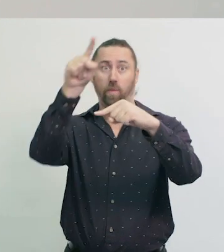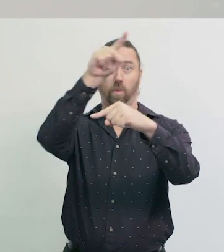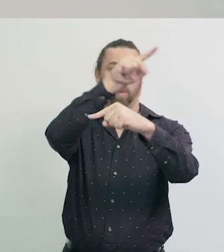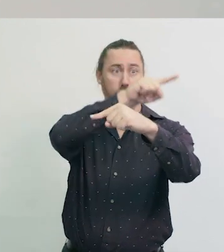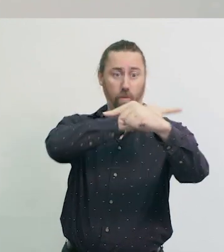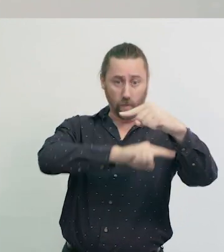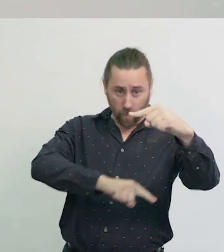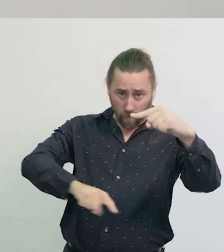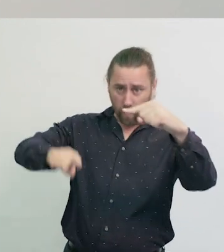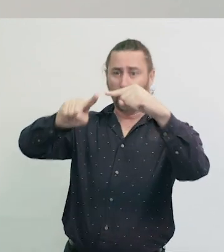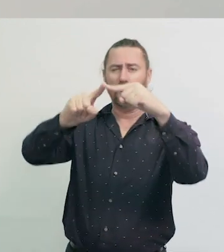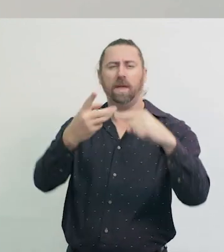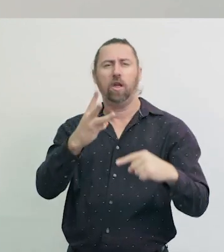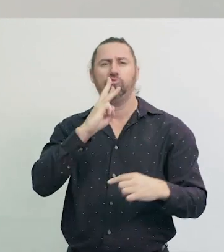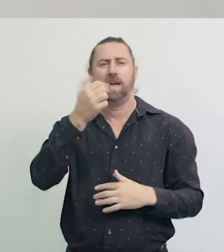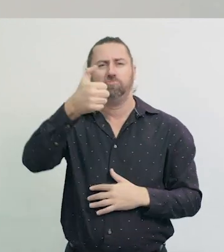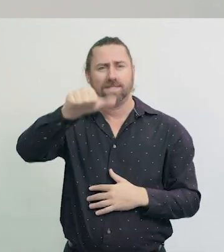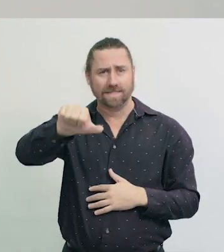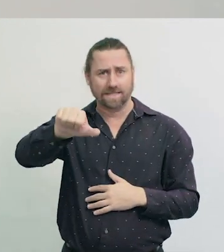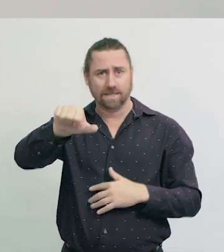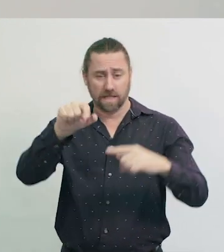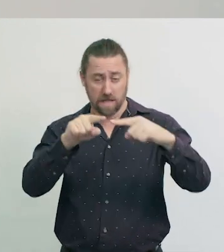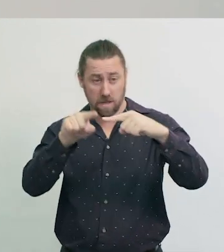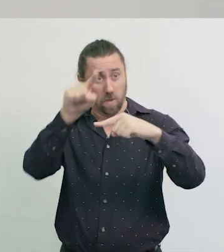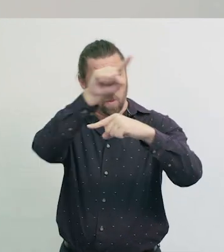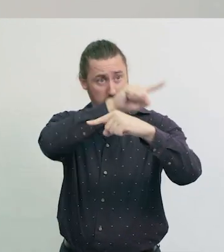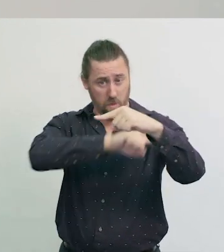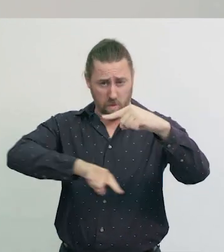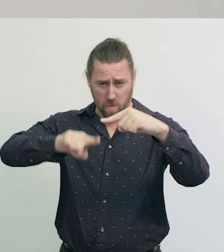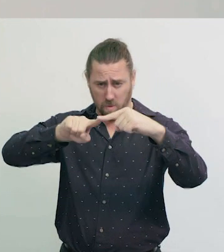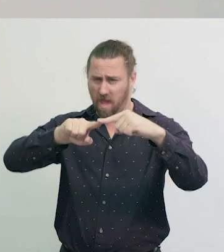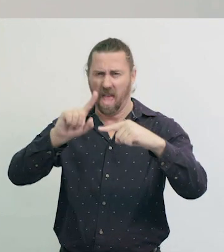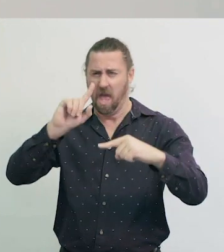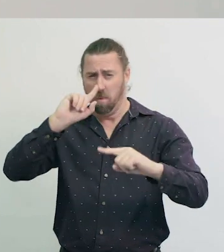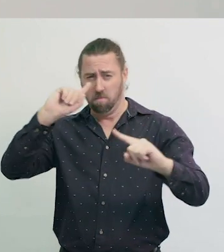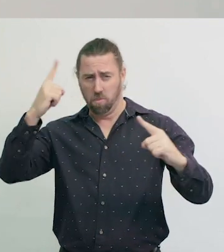As one revolution is 360 degrees, there's no possible way that four angles,